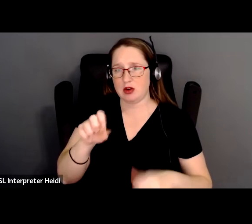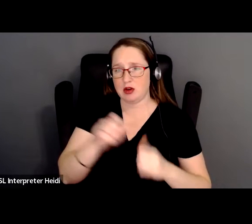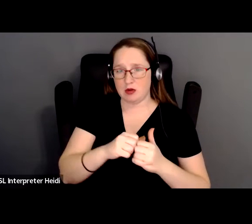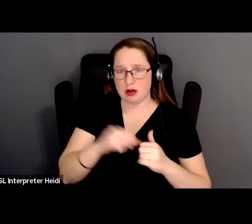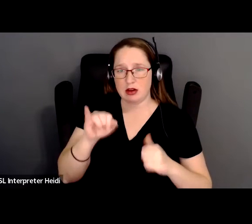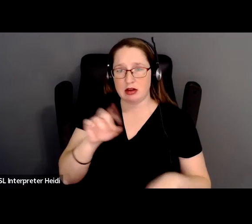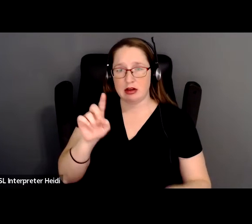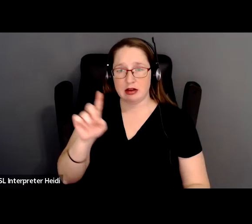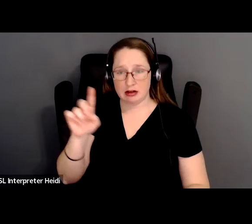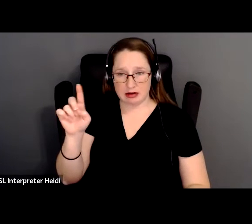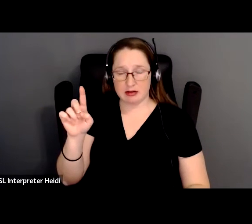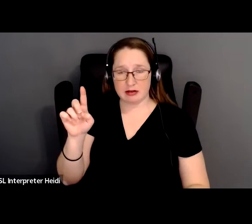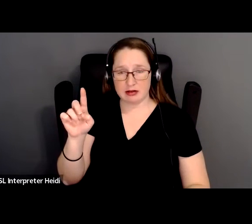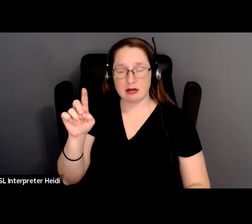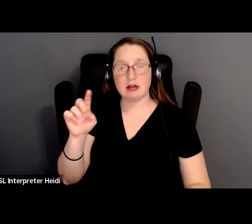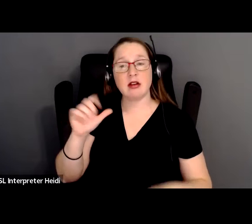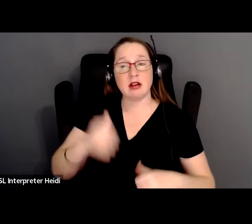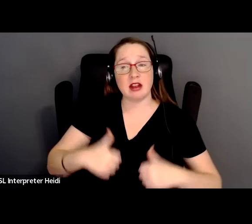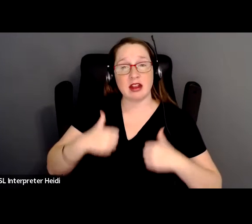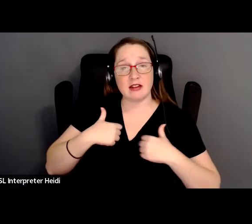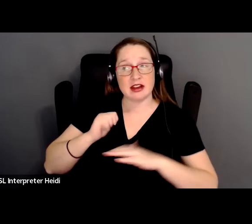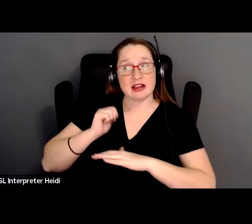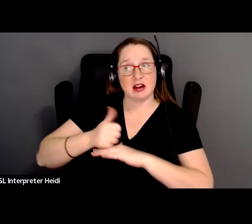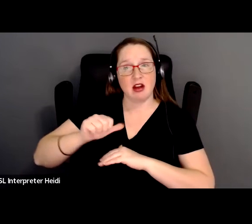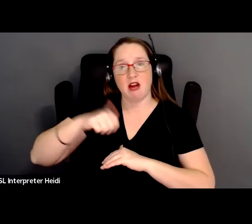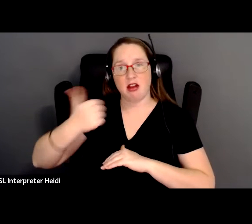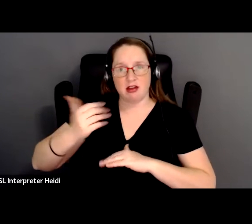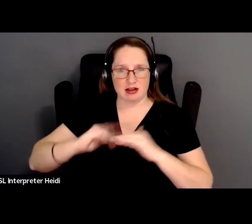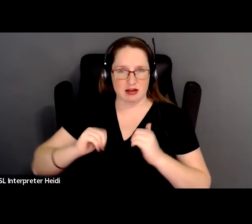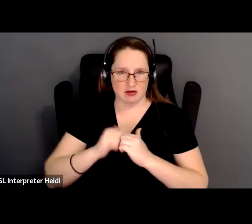and developmental disabilities, living in settings other than with their family members.